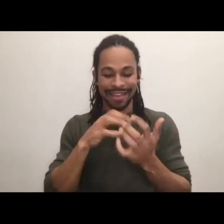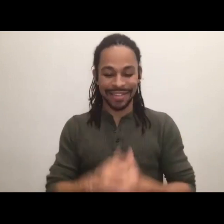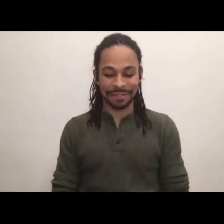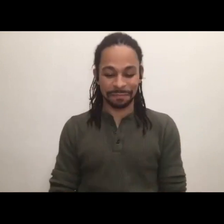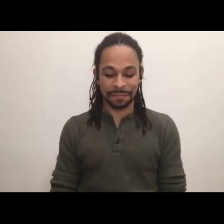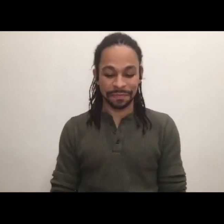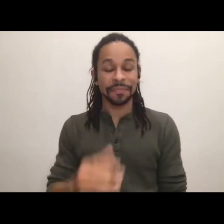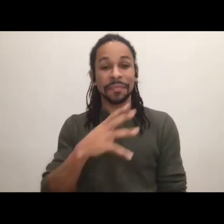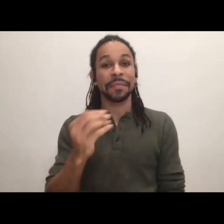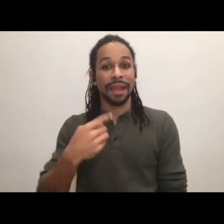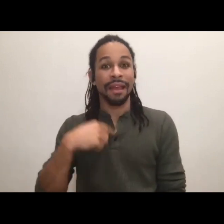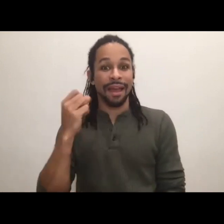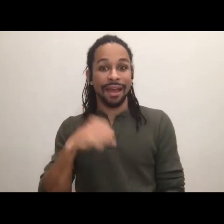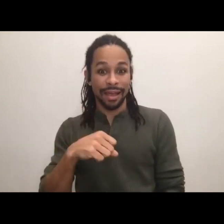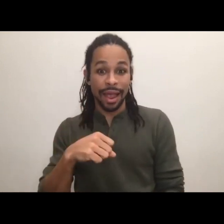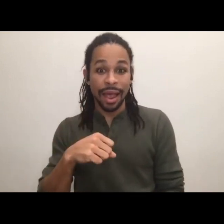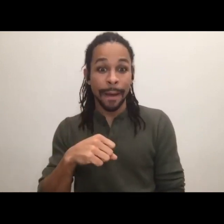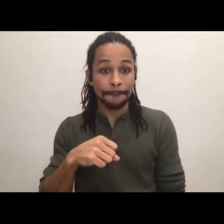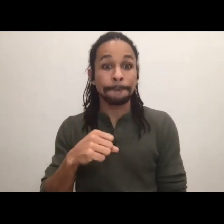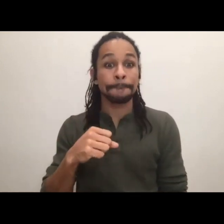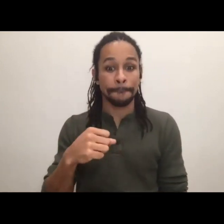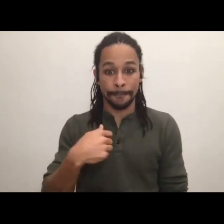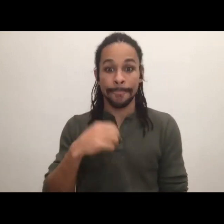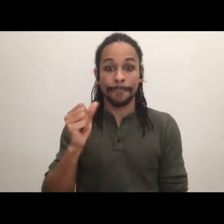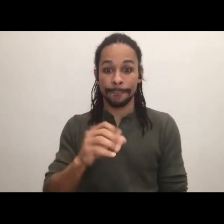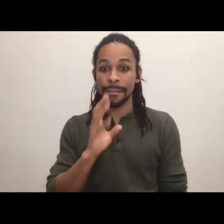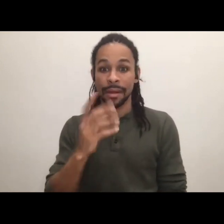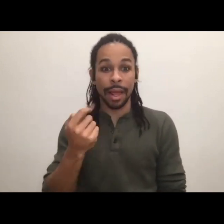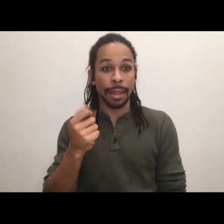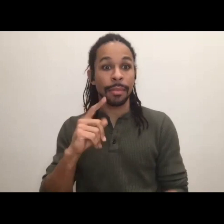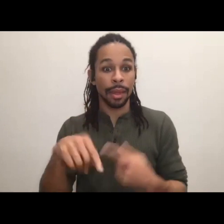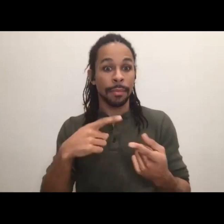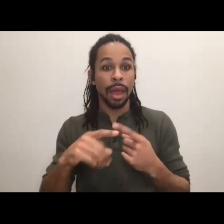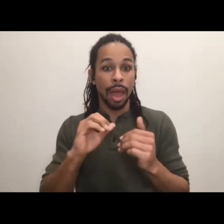I have one. It’s tangentially food-related. It's one I wrote for an Instagram post when